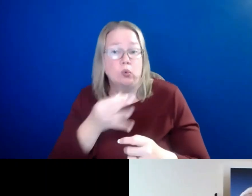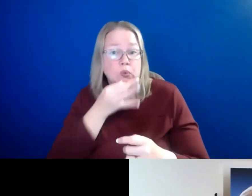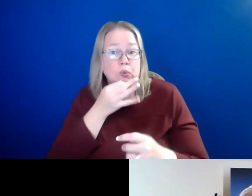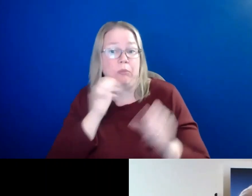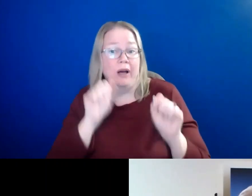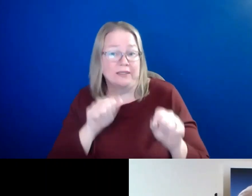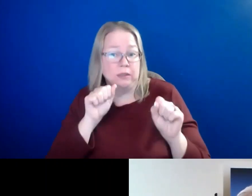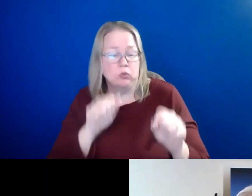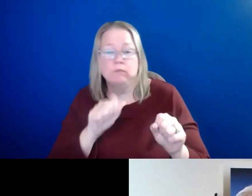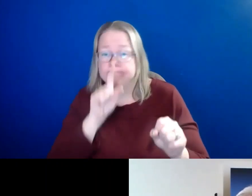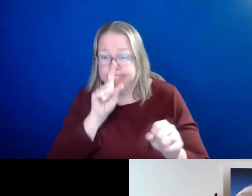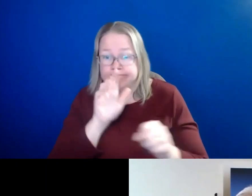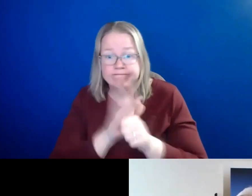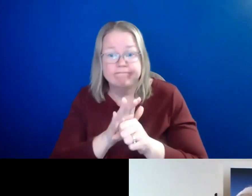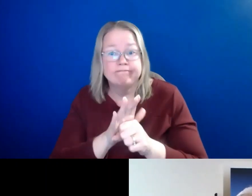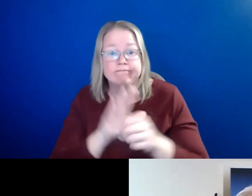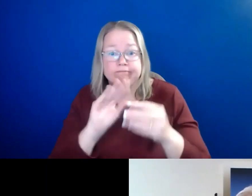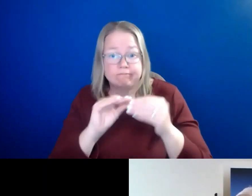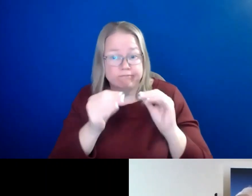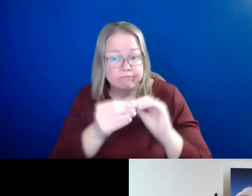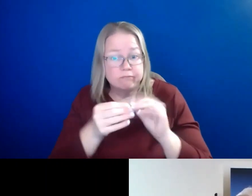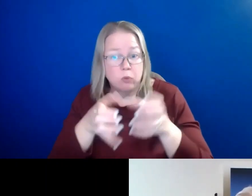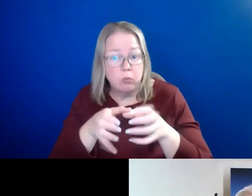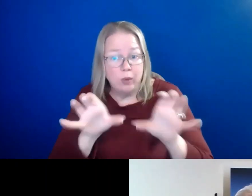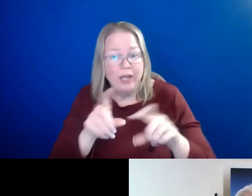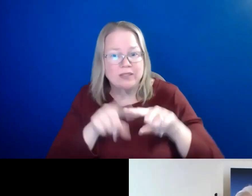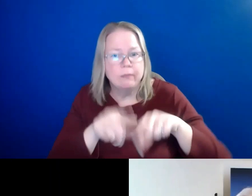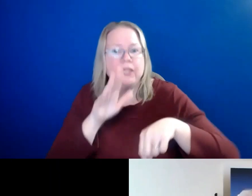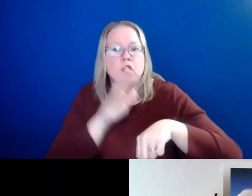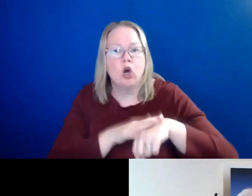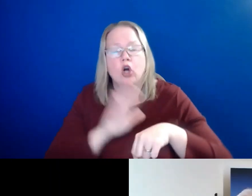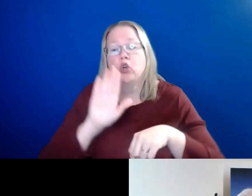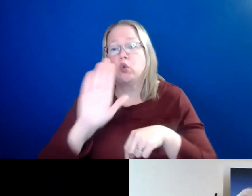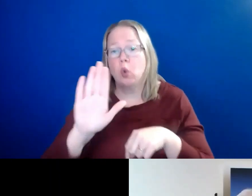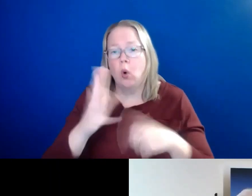to a number of breakouts based on your 13:01:07 acceptance submissions